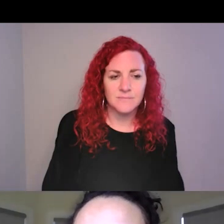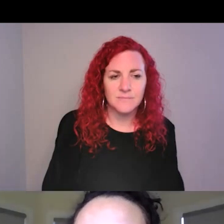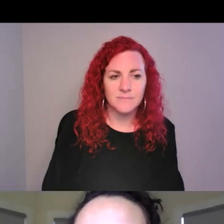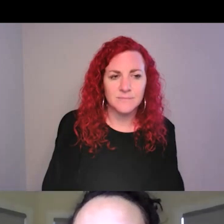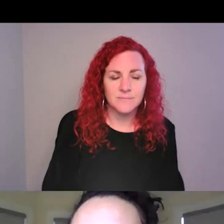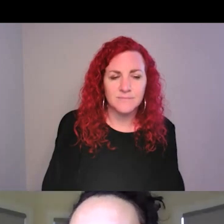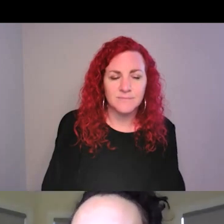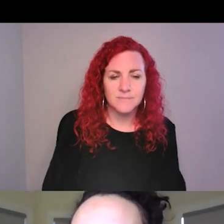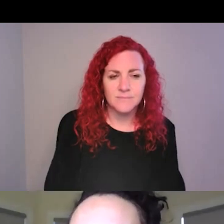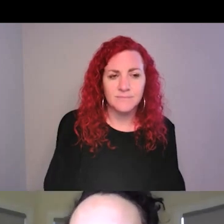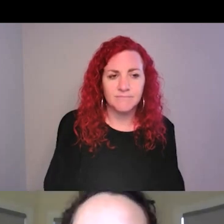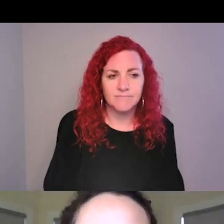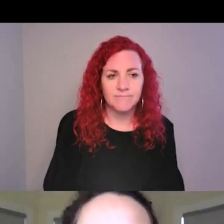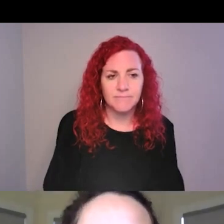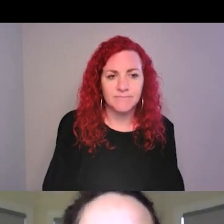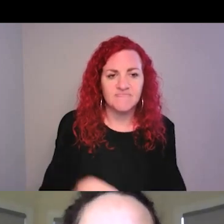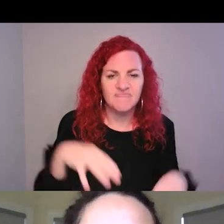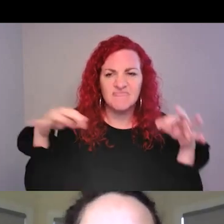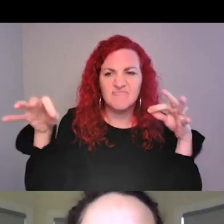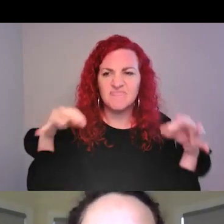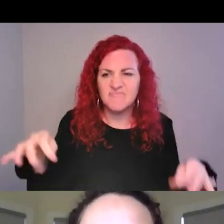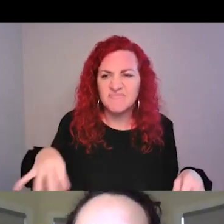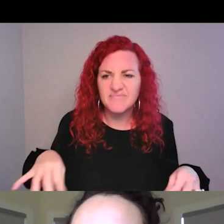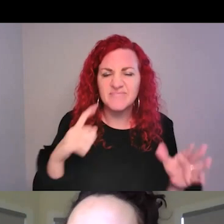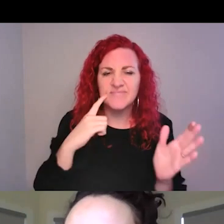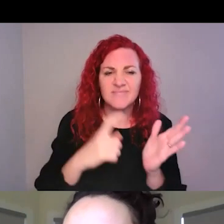SO JUST WANTED TO WALK YOU THROUGH SOME OF THE MILESTONES.